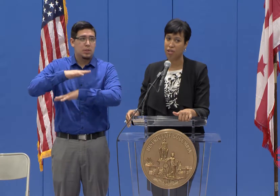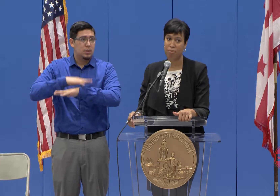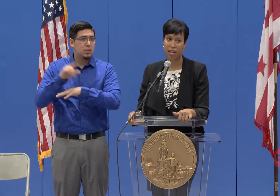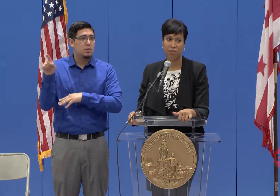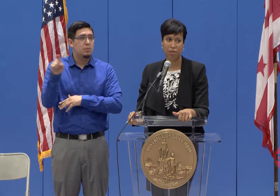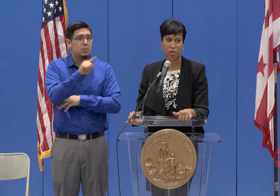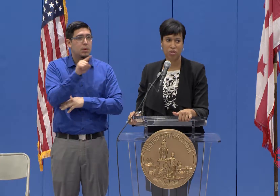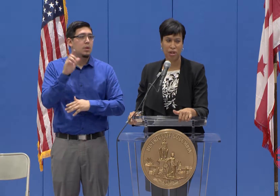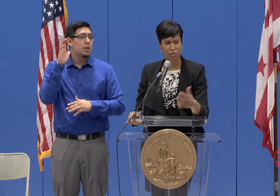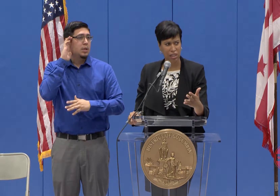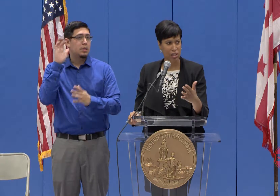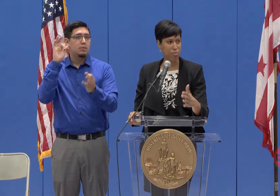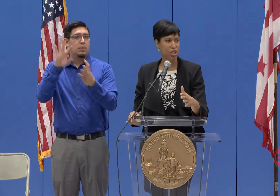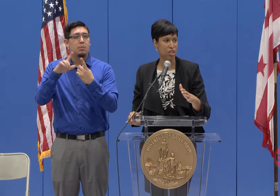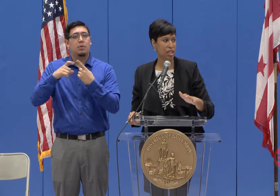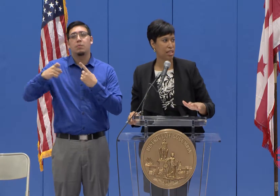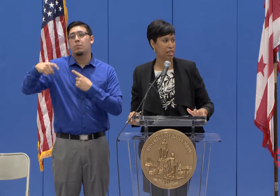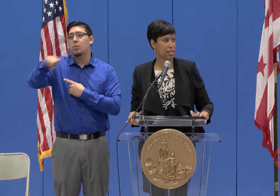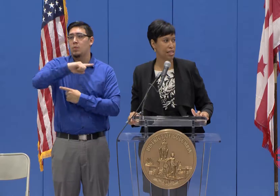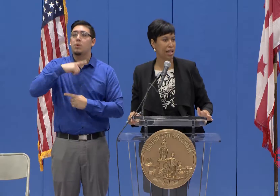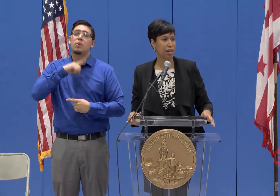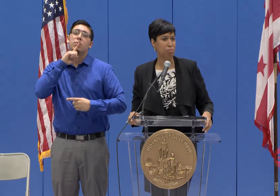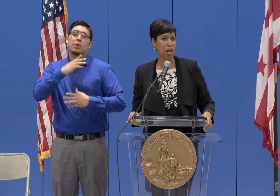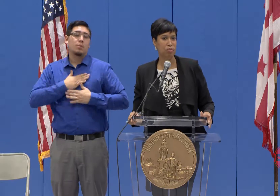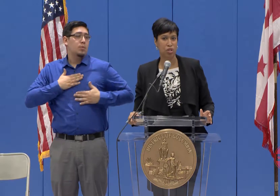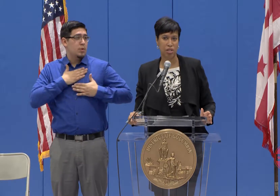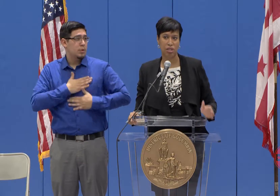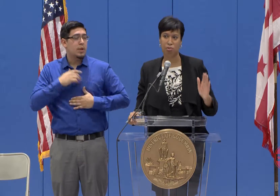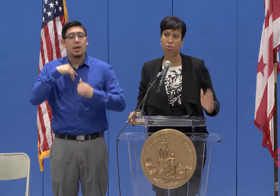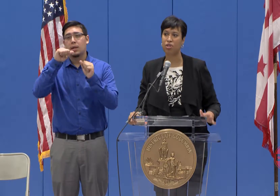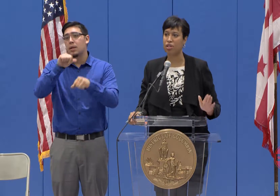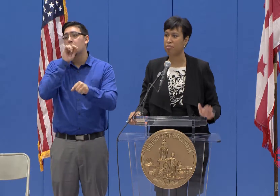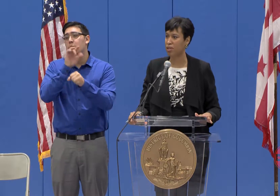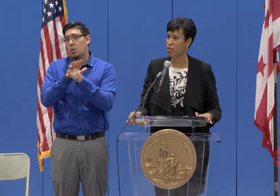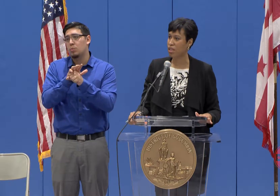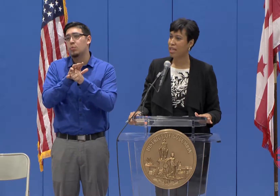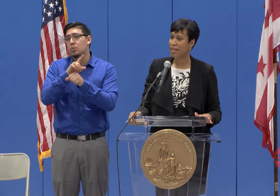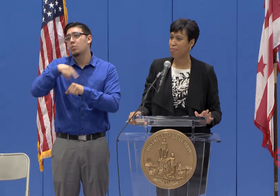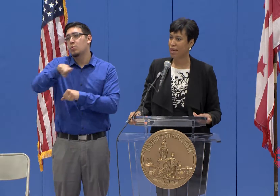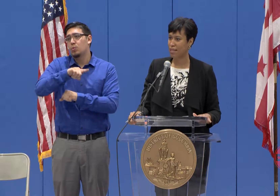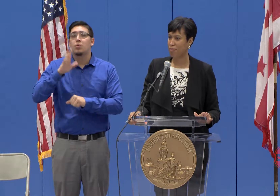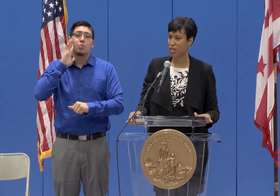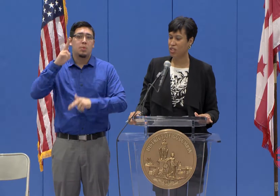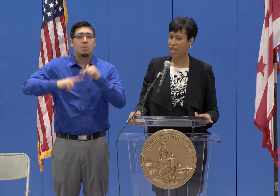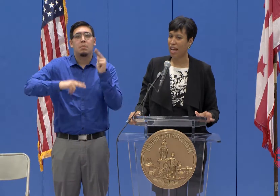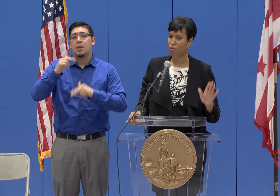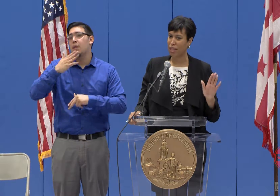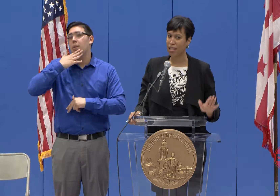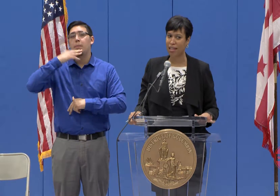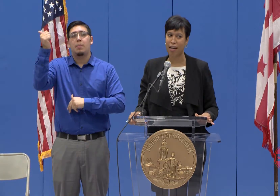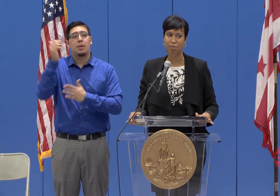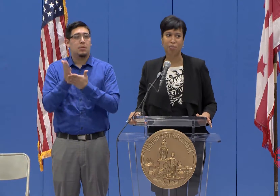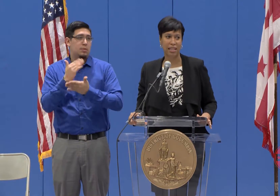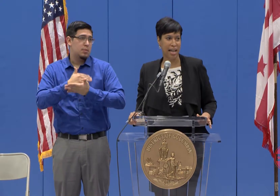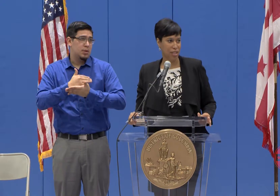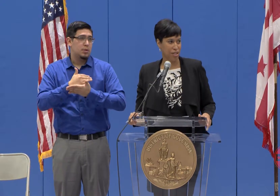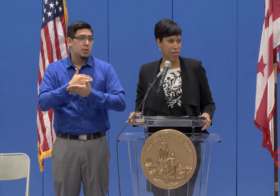FEEDBACK FROM YOU SO I REALLY APPRECIATE THIS, AND I CAN PROMISE YOU THIS. WE'RE GOING TO BUILD THE BEST BUDGET. WE'VE GOT A COMPLIMENT LAST YEAR